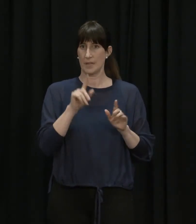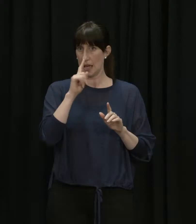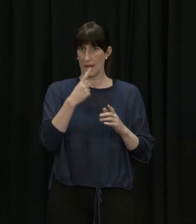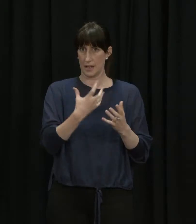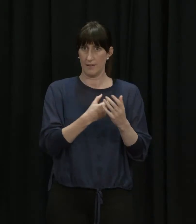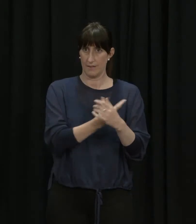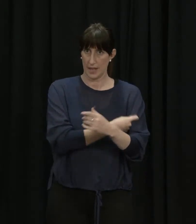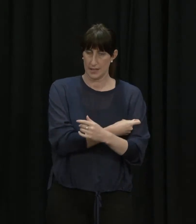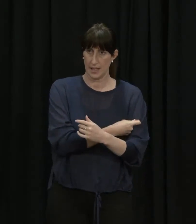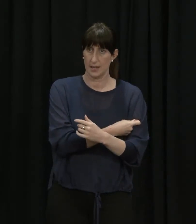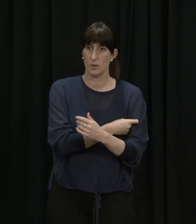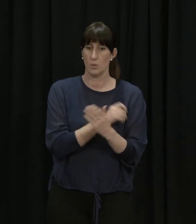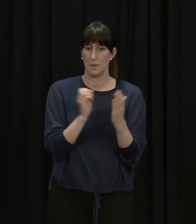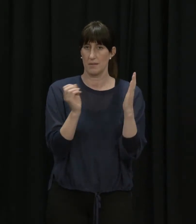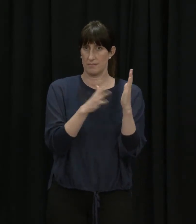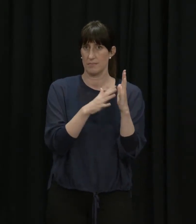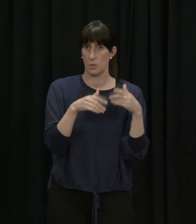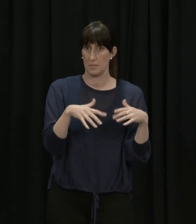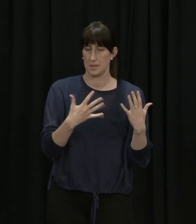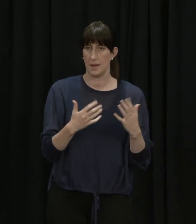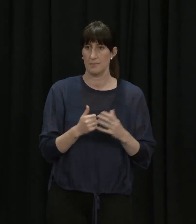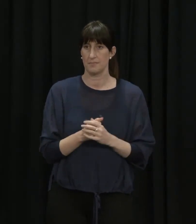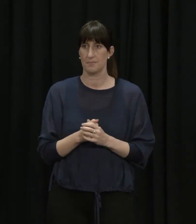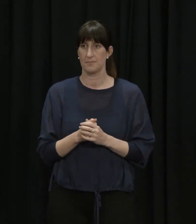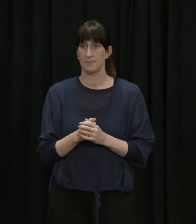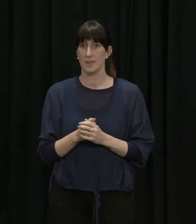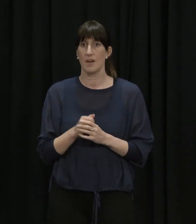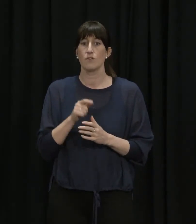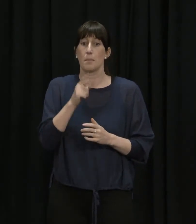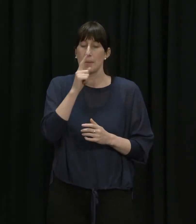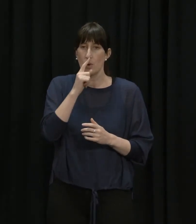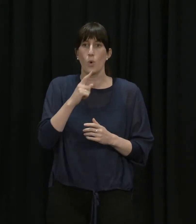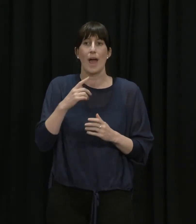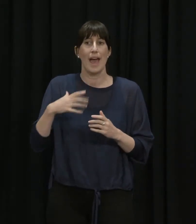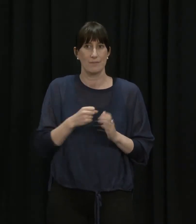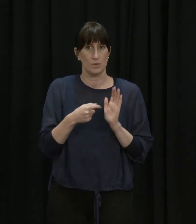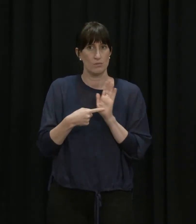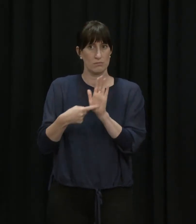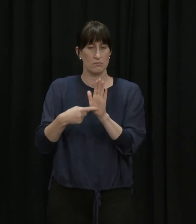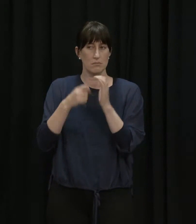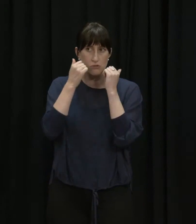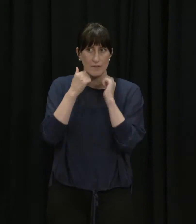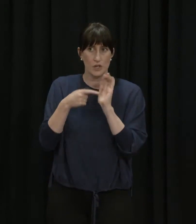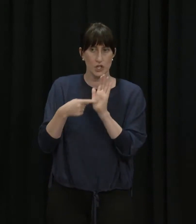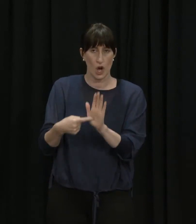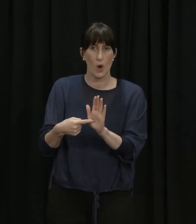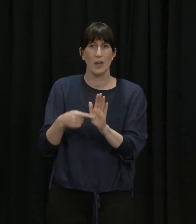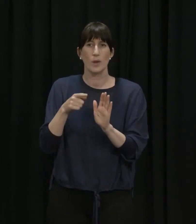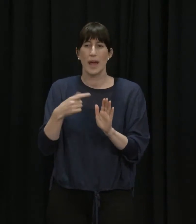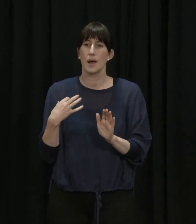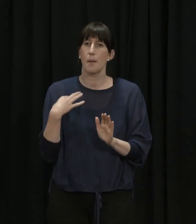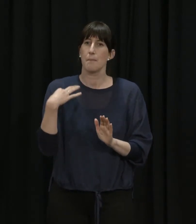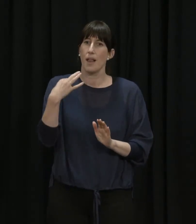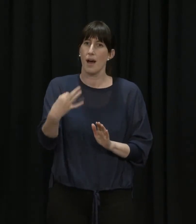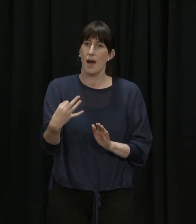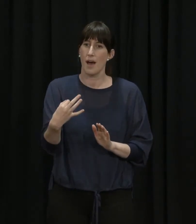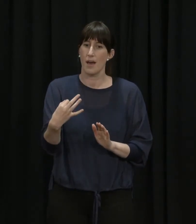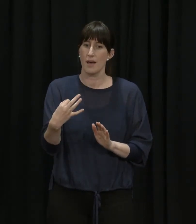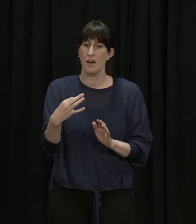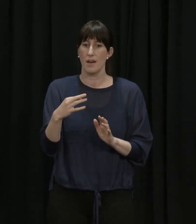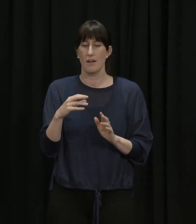applications for medical